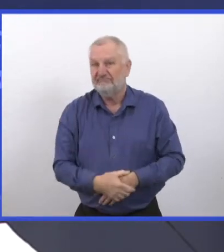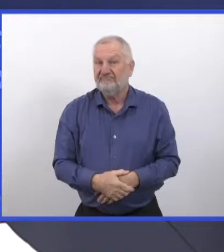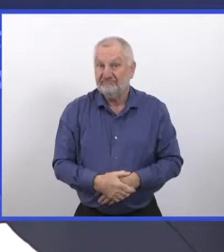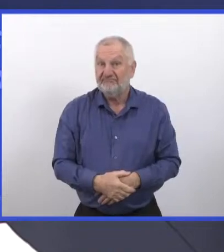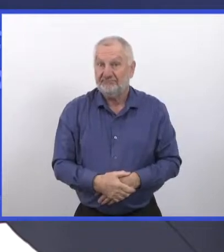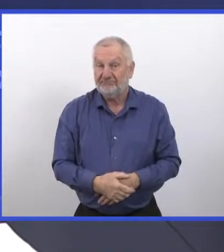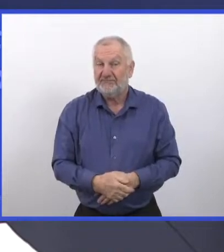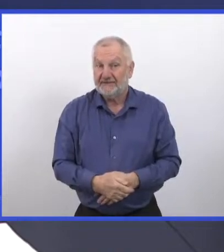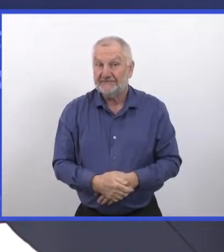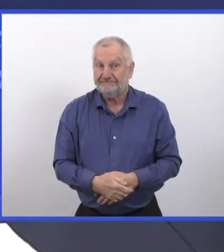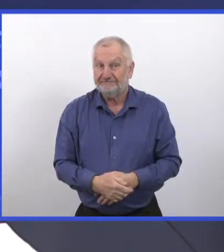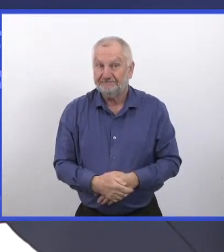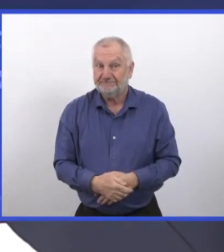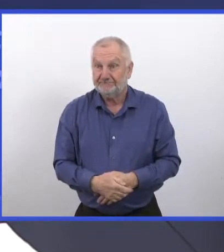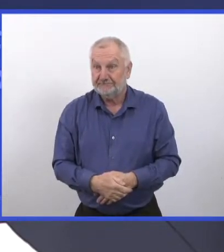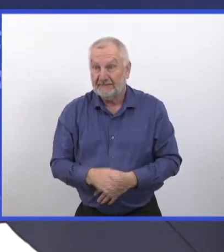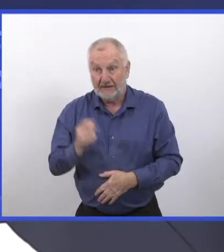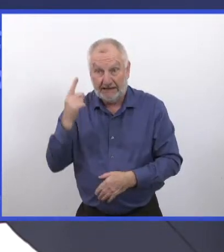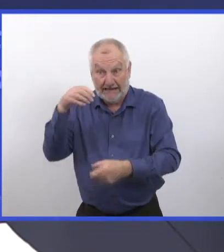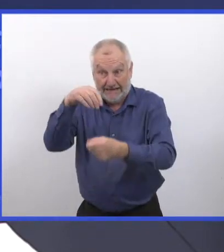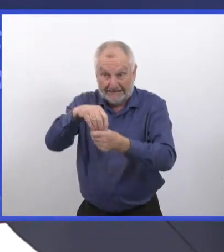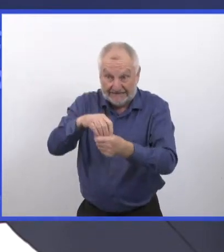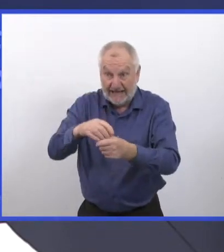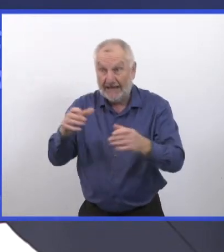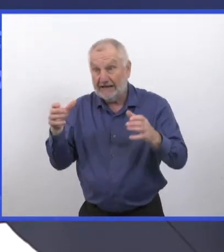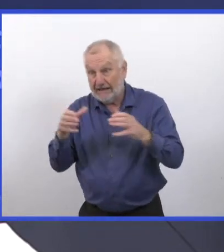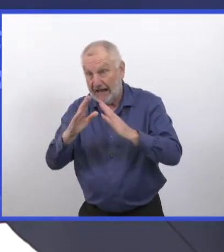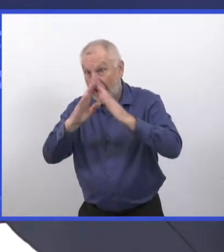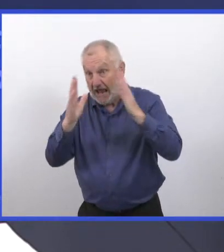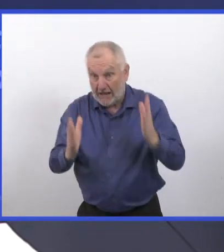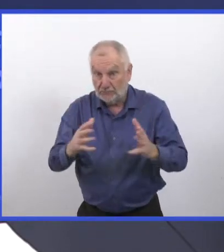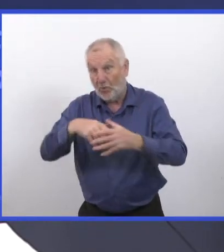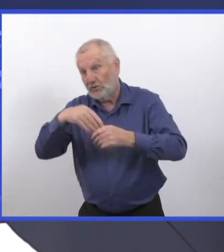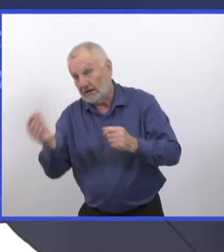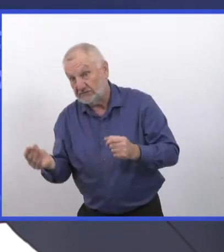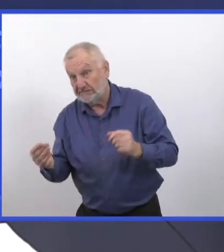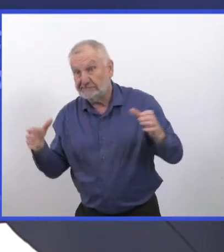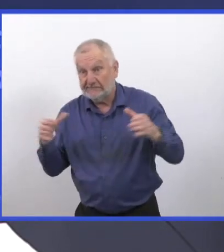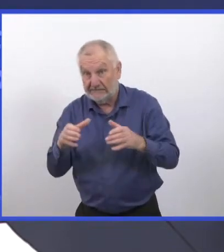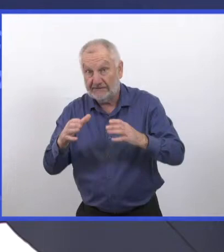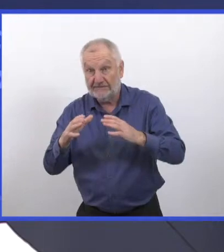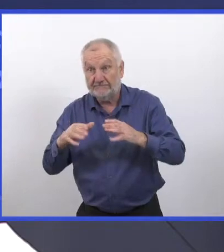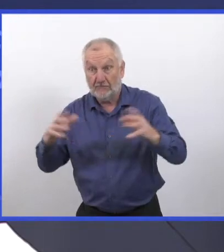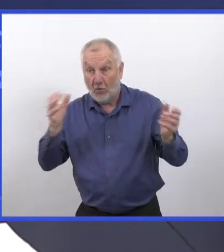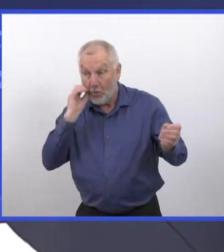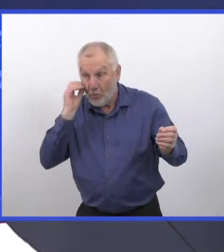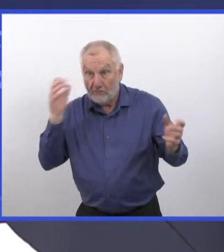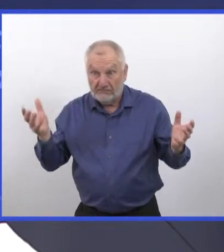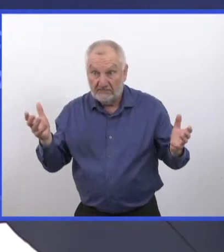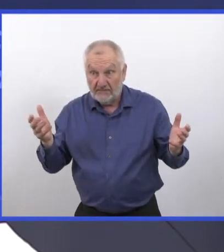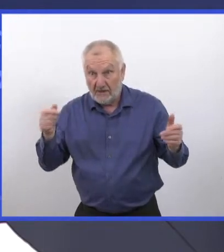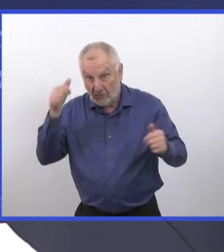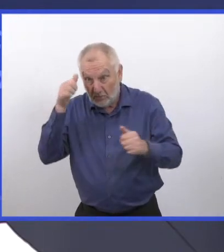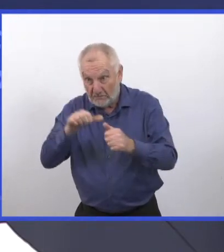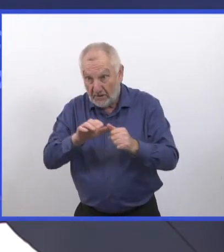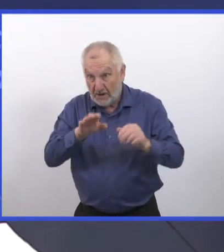or cardiac problems or heart problems, which requires them to go to the hospital and maybe even the ICU or maybe even dying.